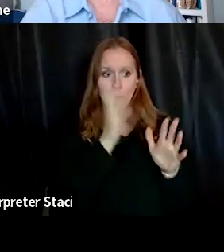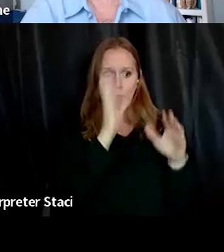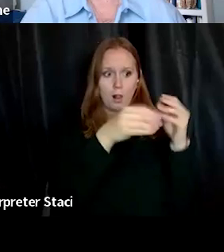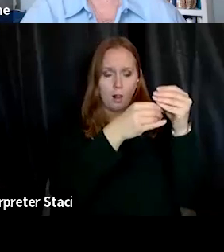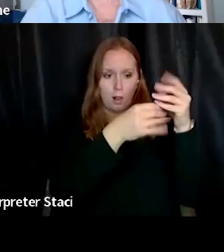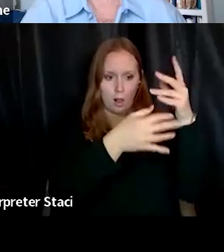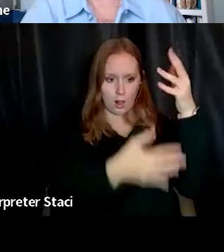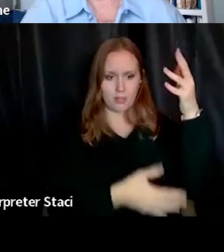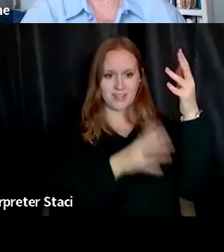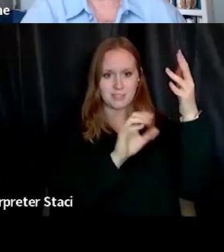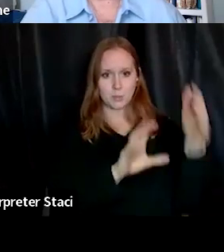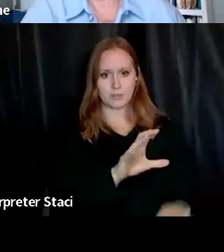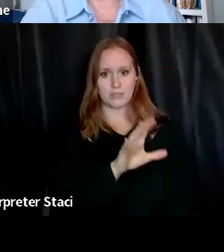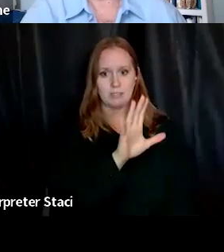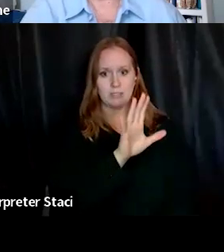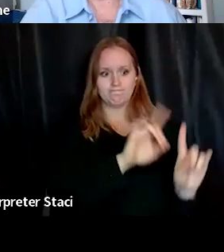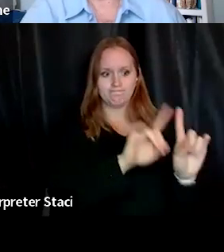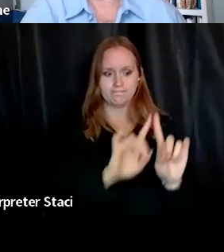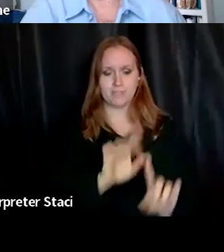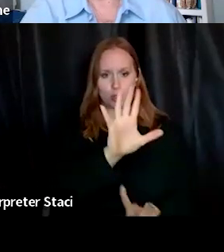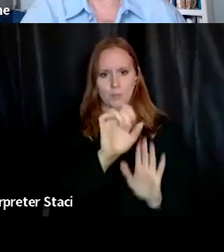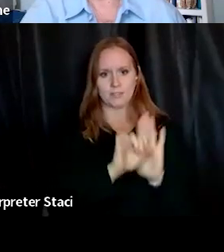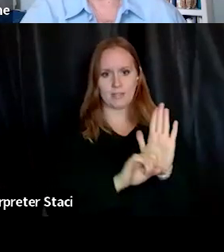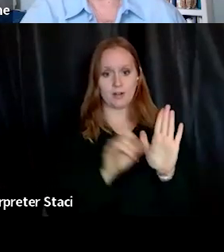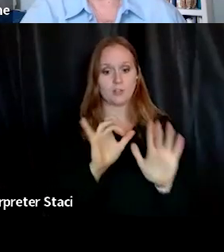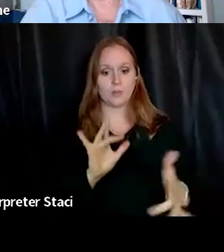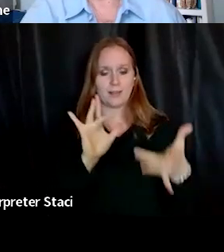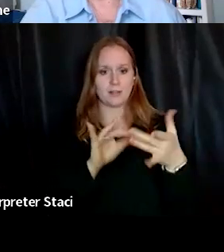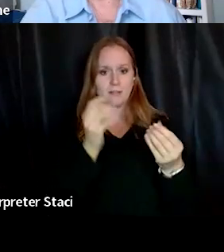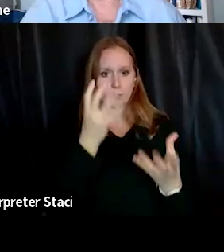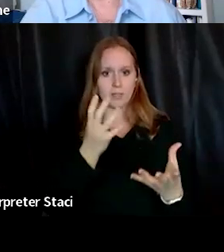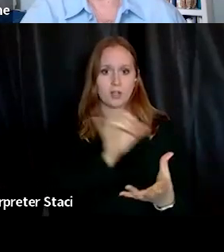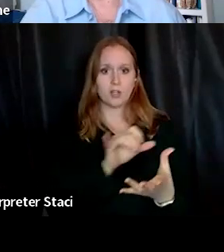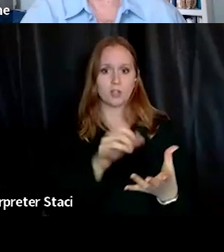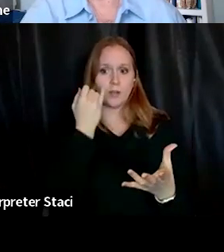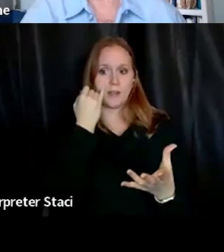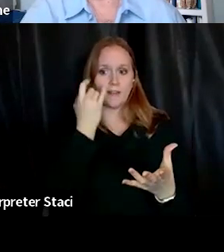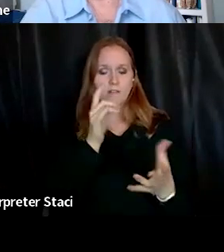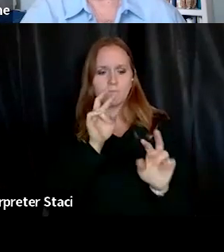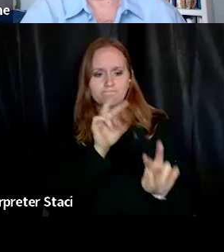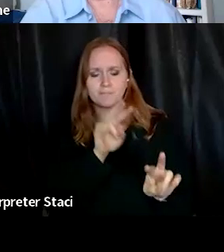in your state as well as the contact information. And also too, if you go to their websites, I definitely recommend going and checking out.